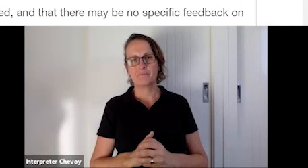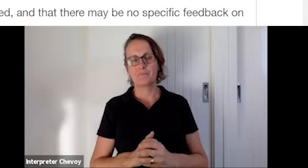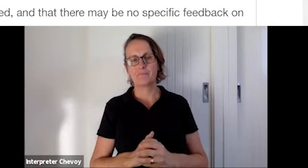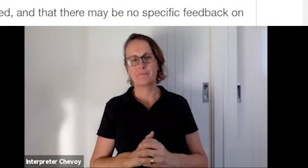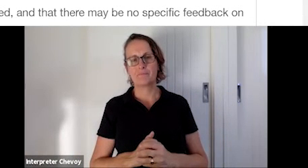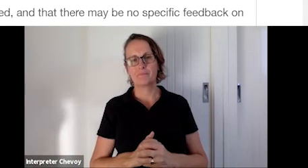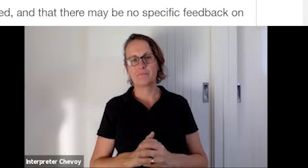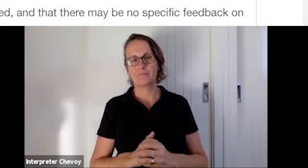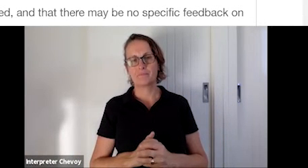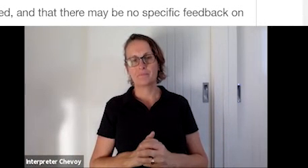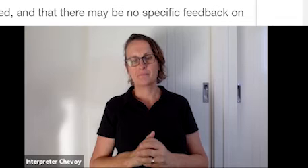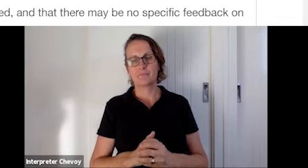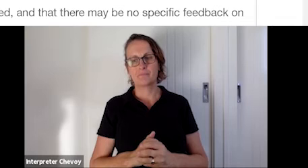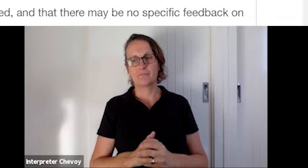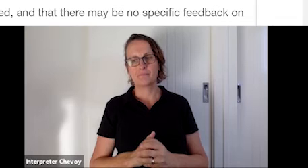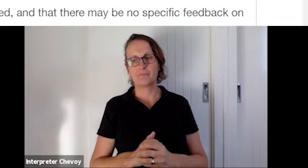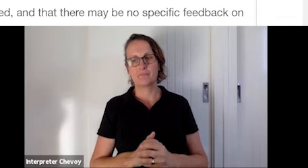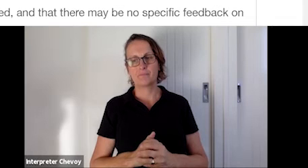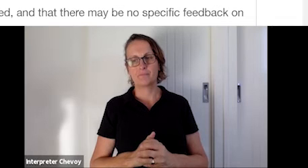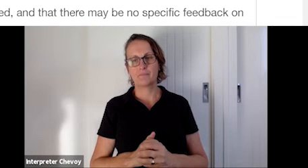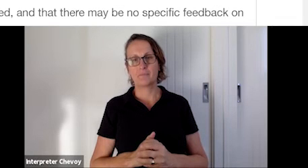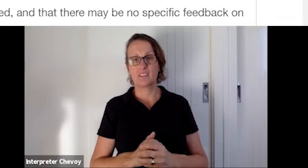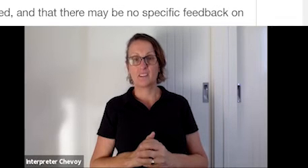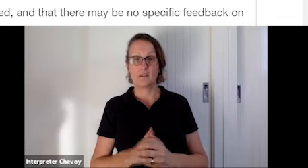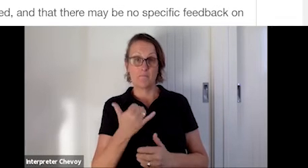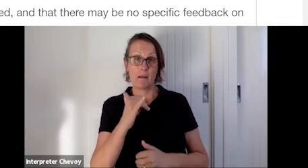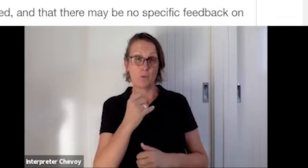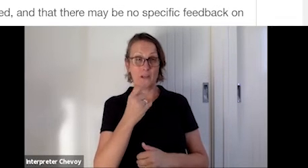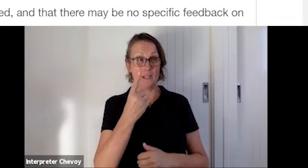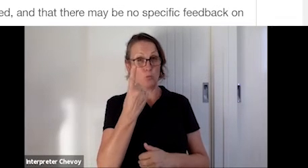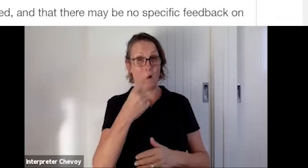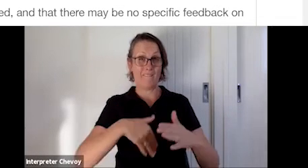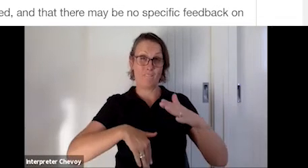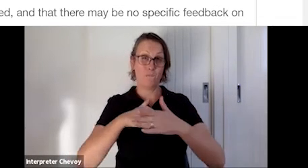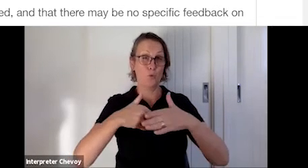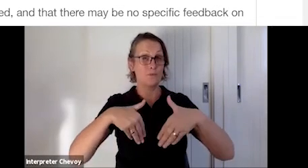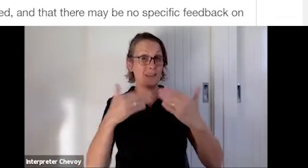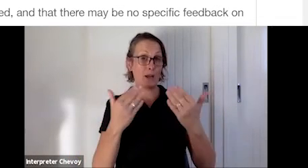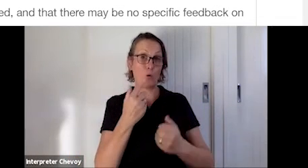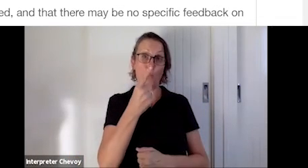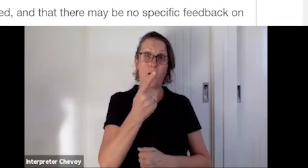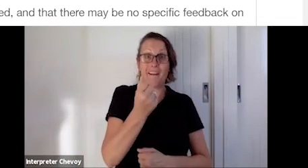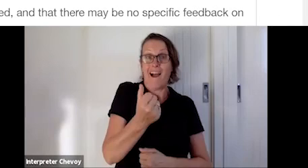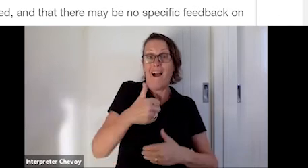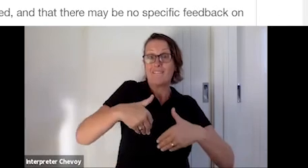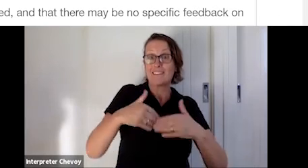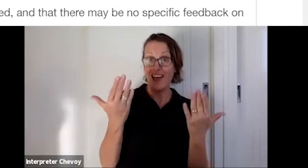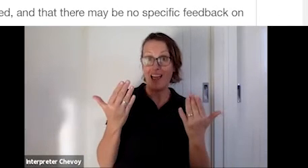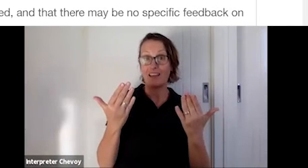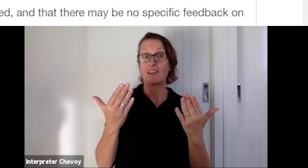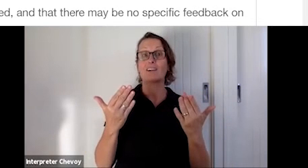And about a day or a day and a half to assess, you know, however many come into each panel